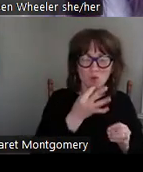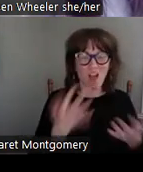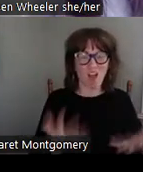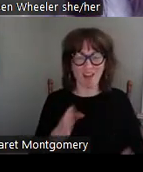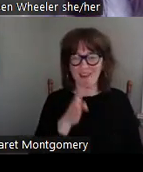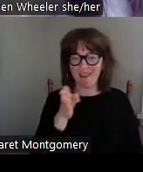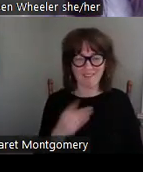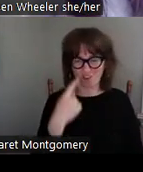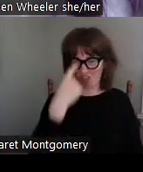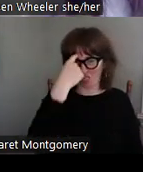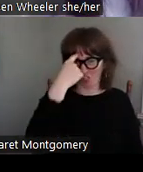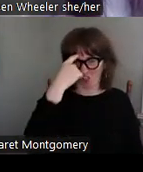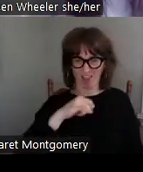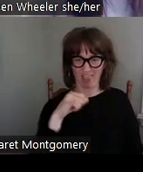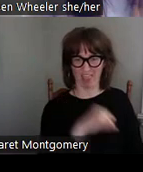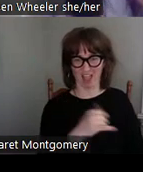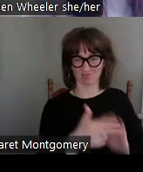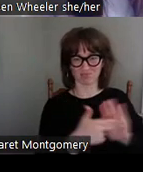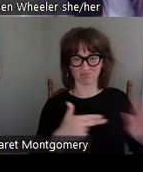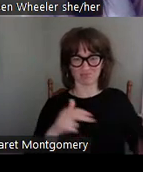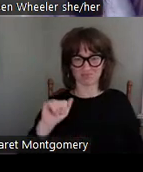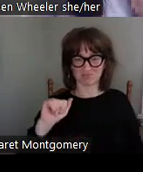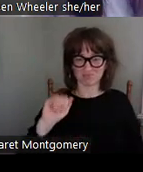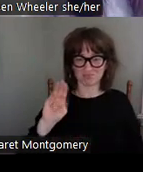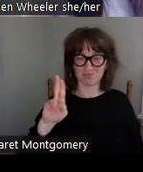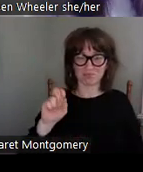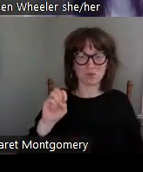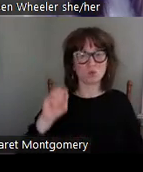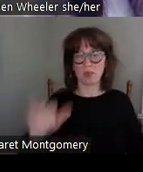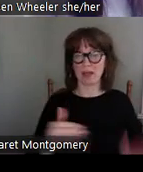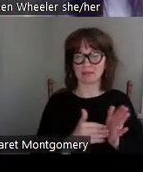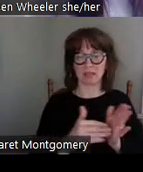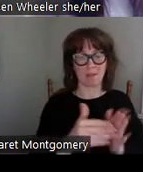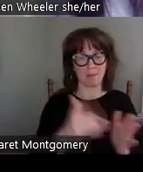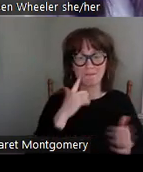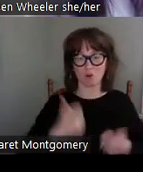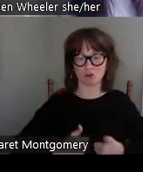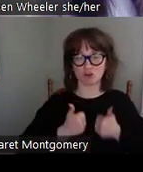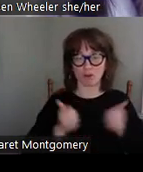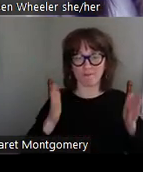12:36:40 That's something that is very common and we experienced If strategic intensity